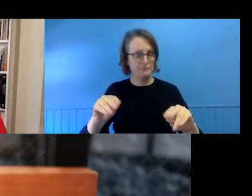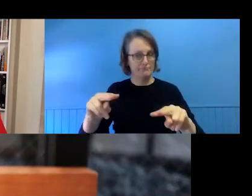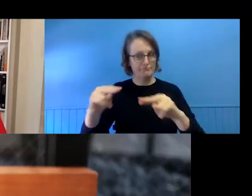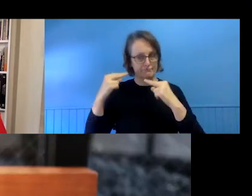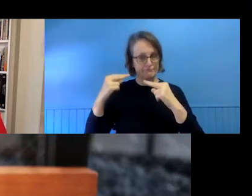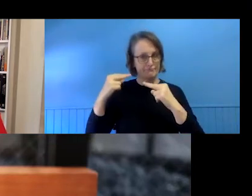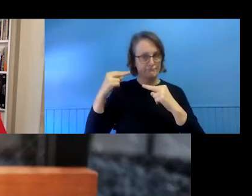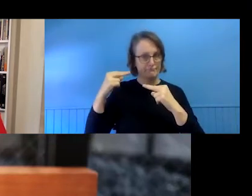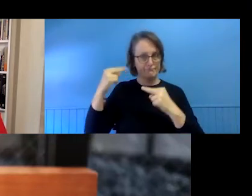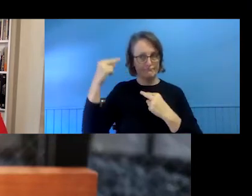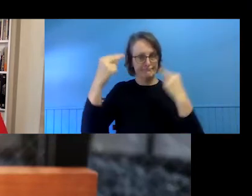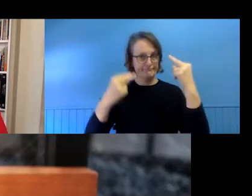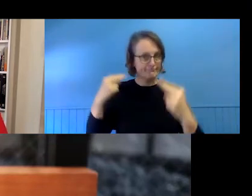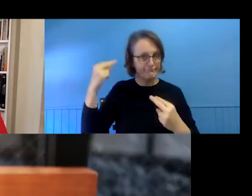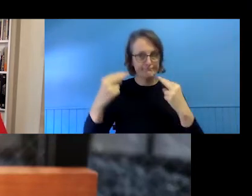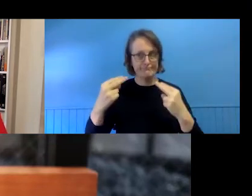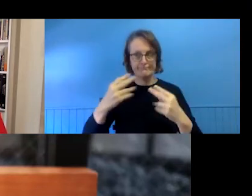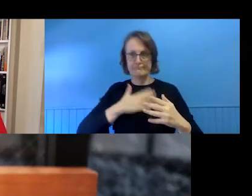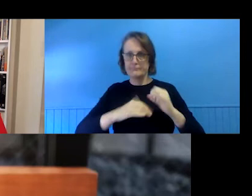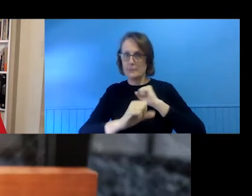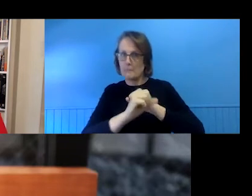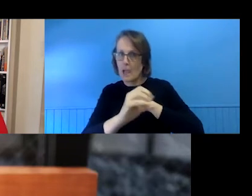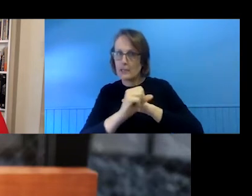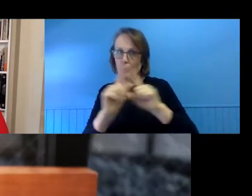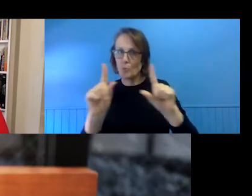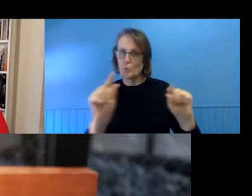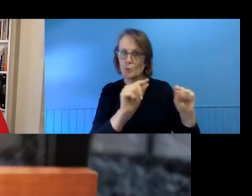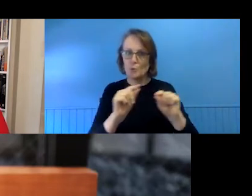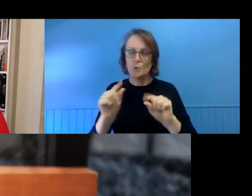review all of your current marketing even if you don't think that what